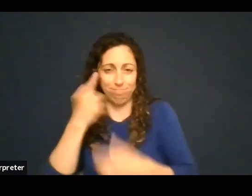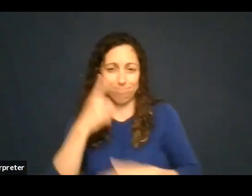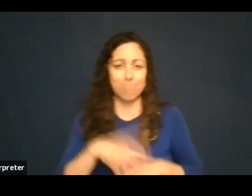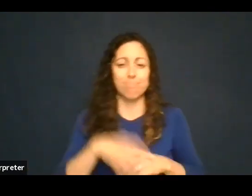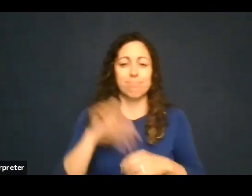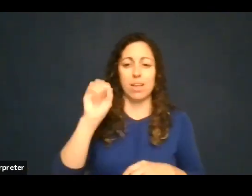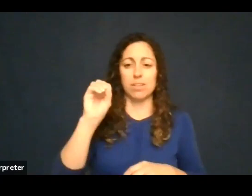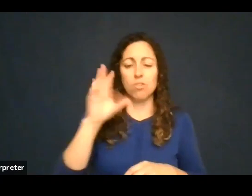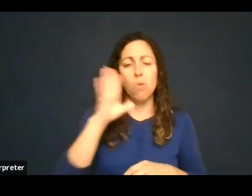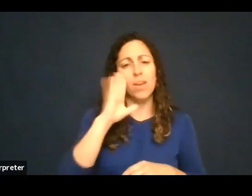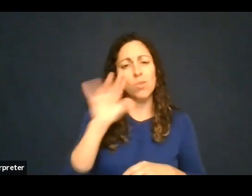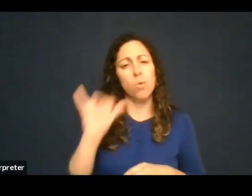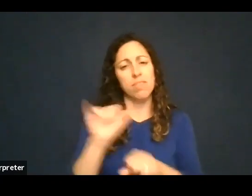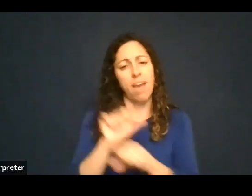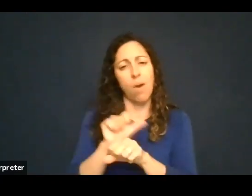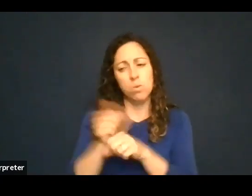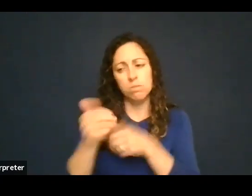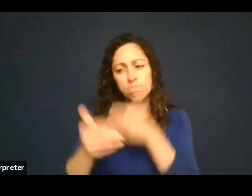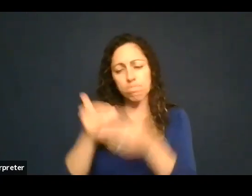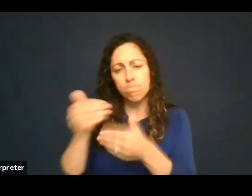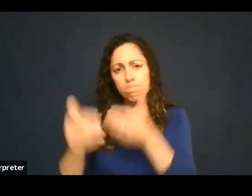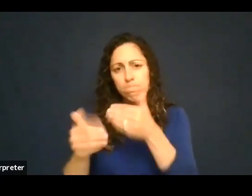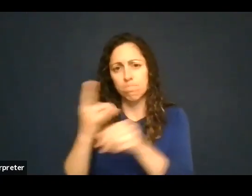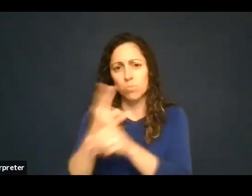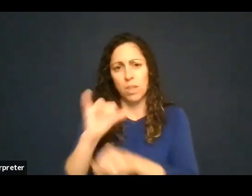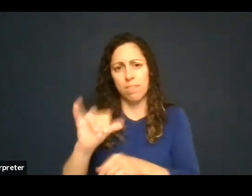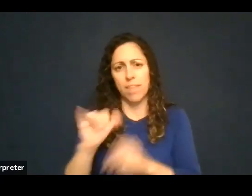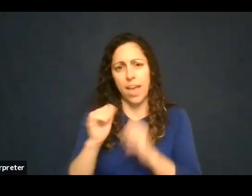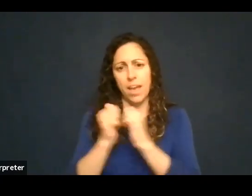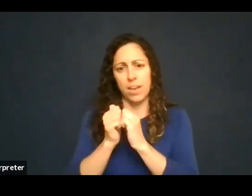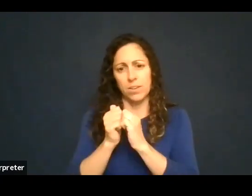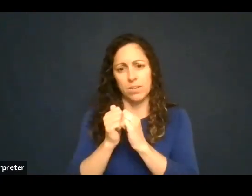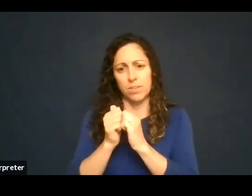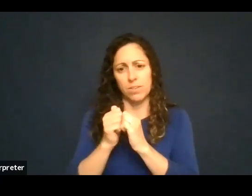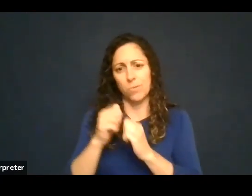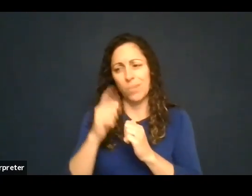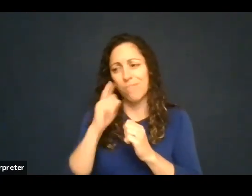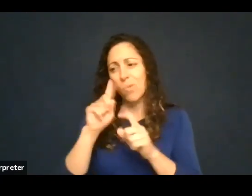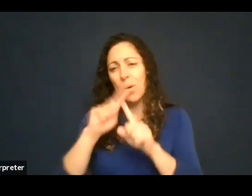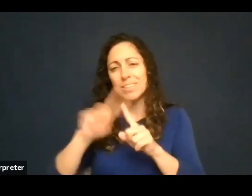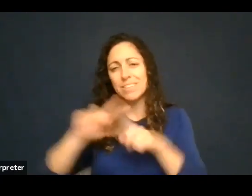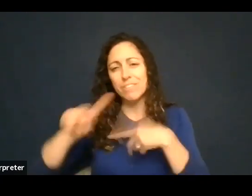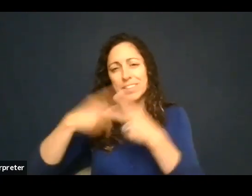with IVERIC bio for Stargardt disease and LCA CEP290.